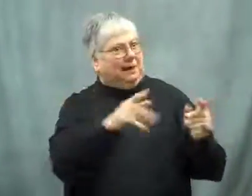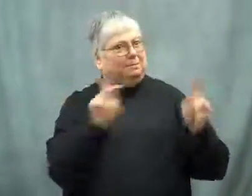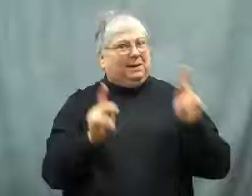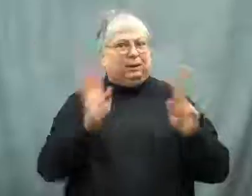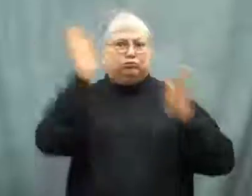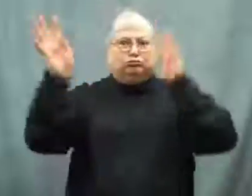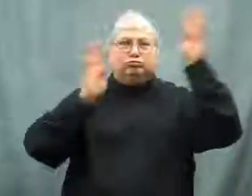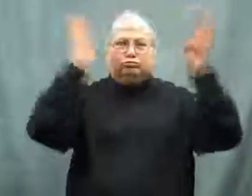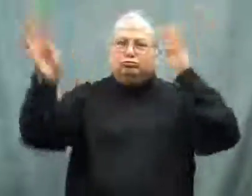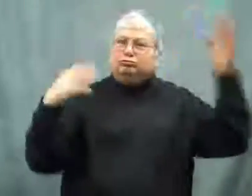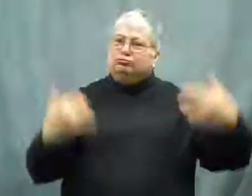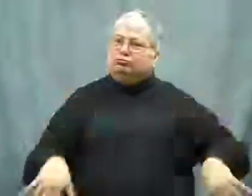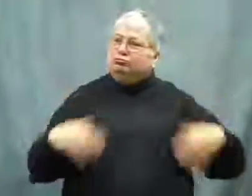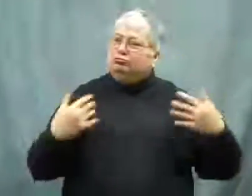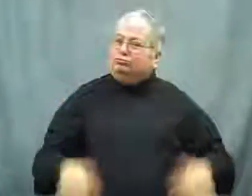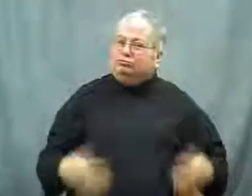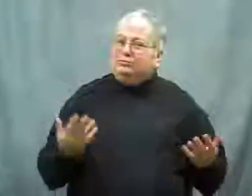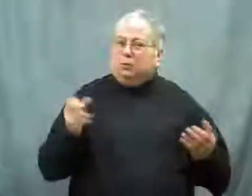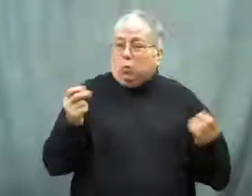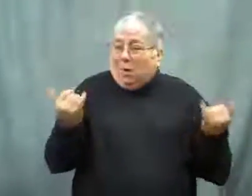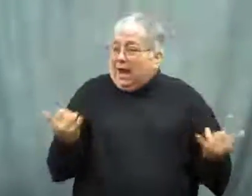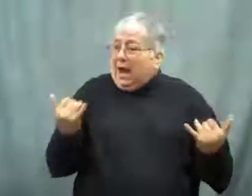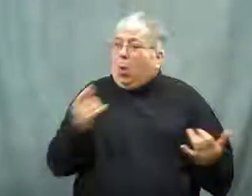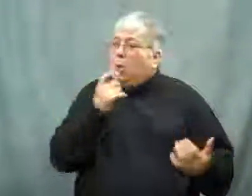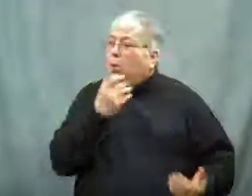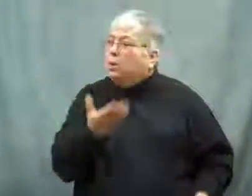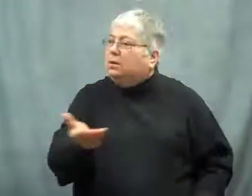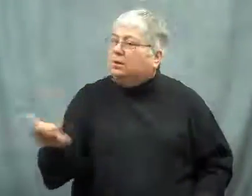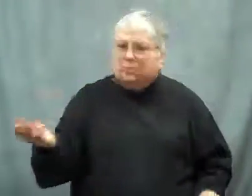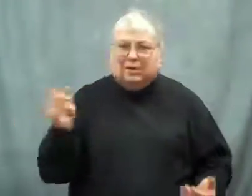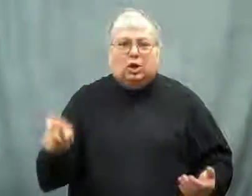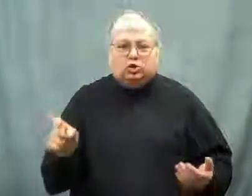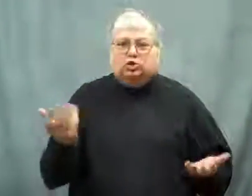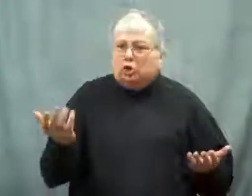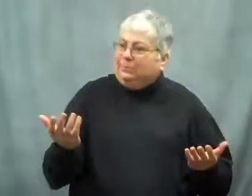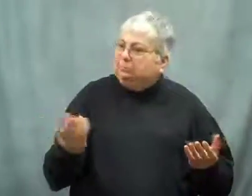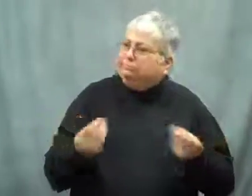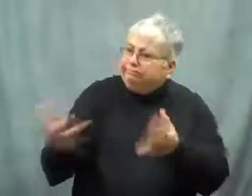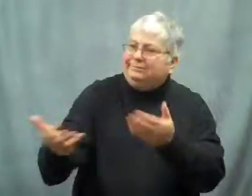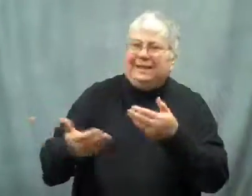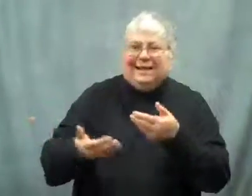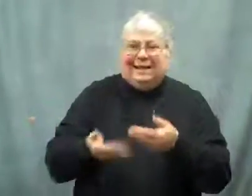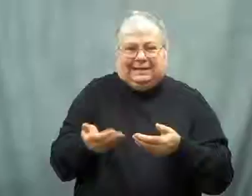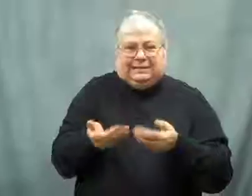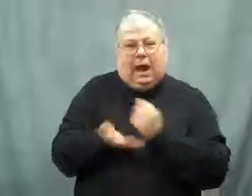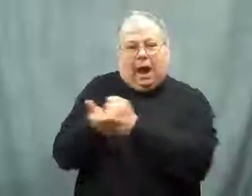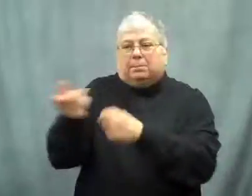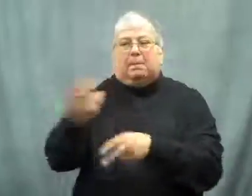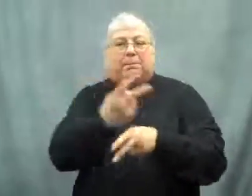Those people were very innovative.